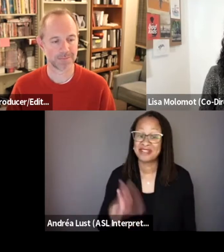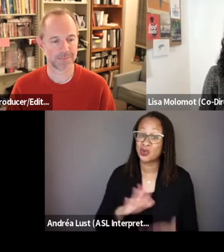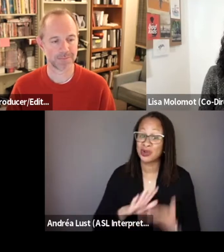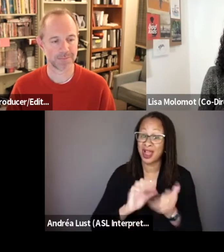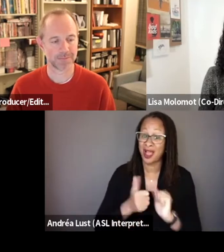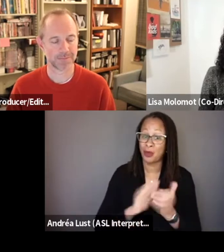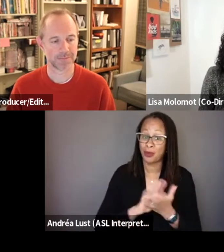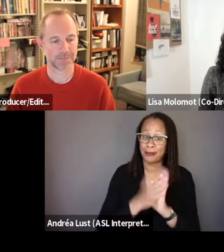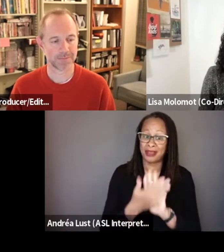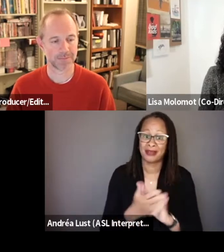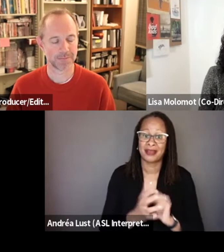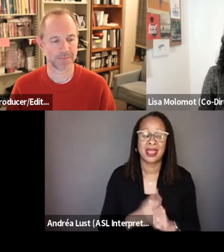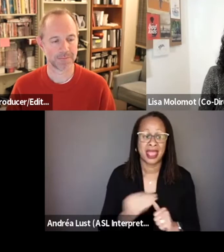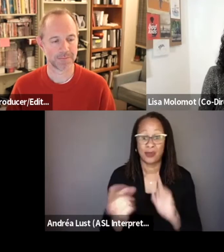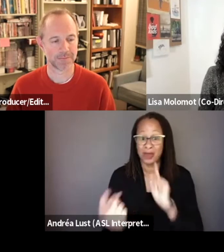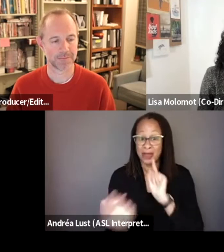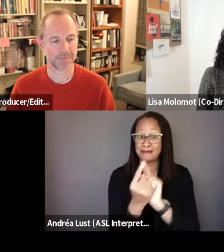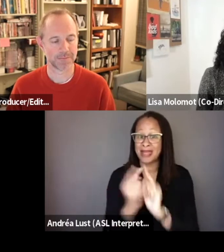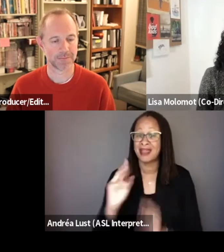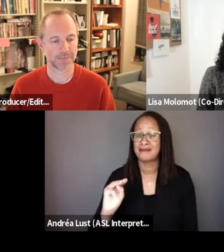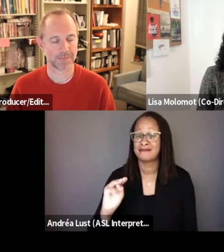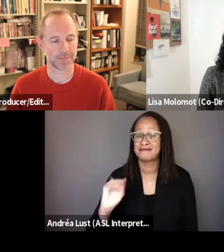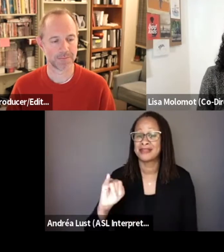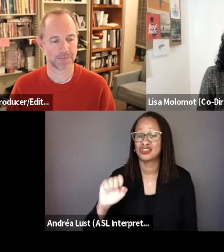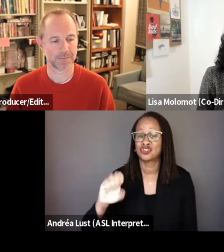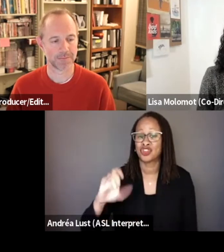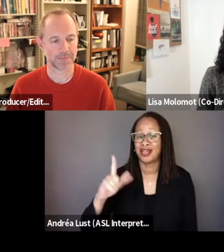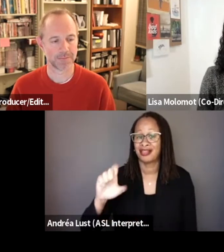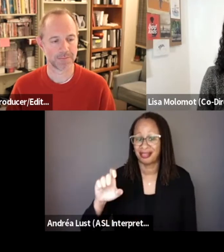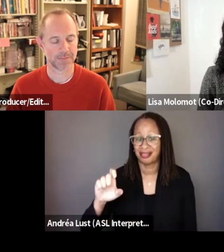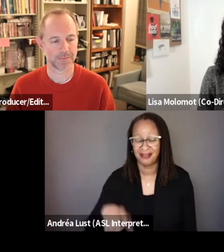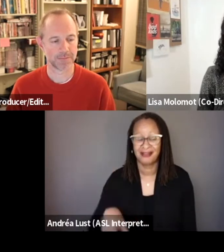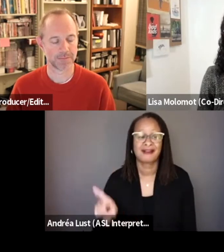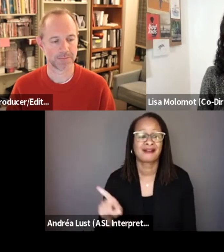And then we met Michelle, actually. It's pretty interesting.